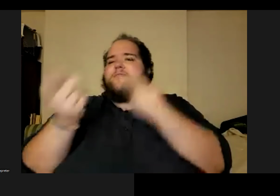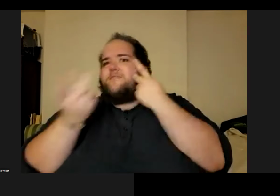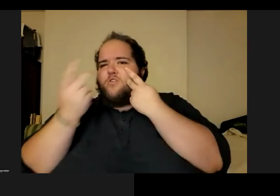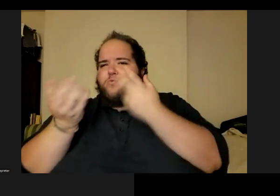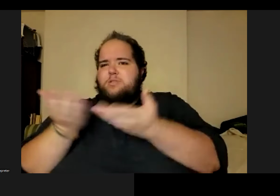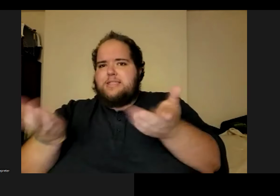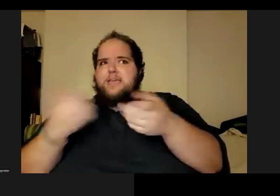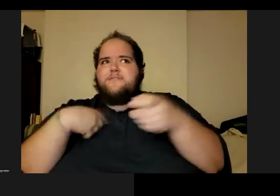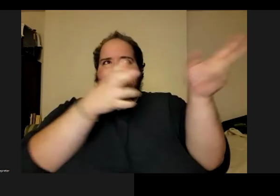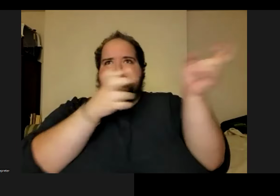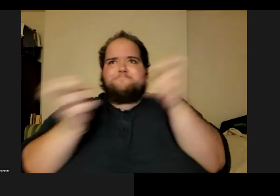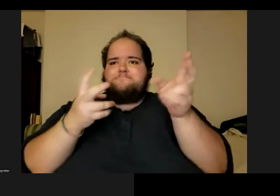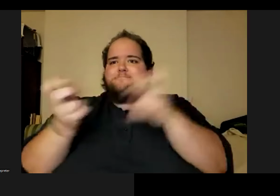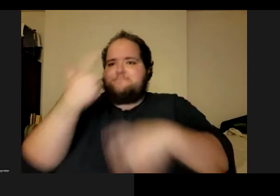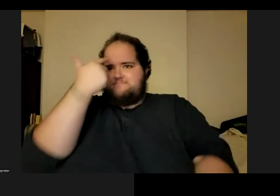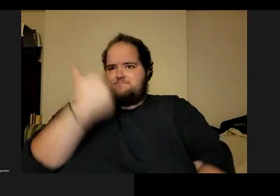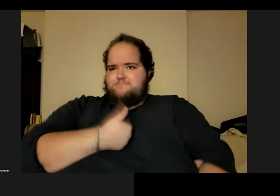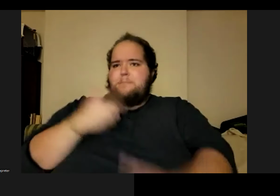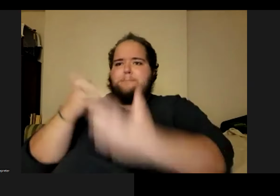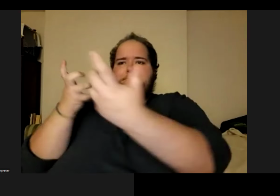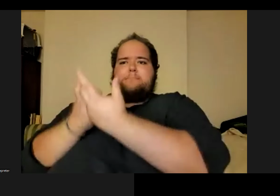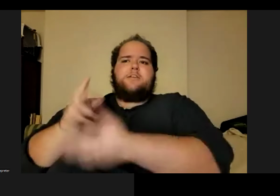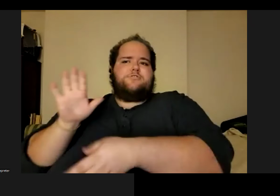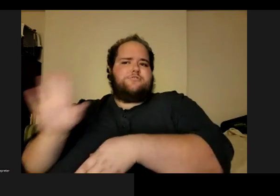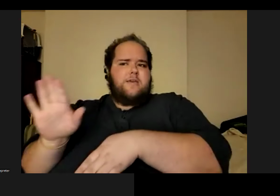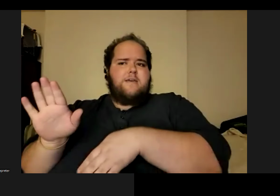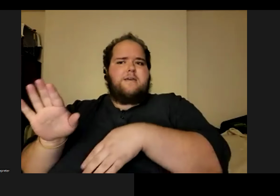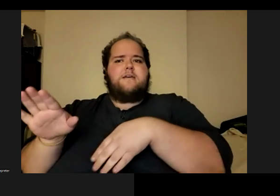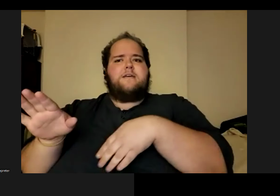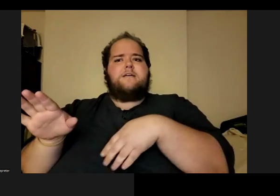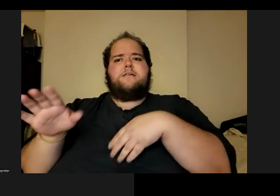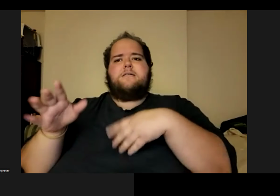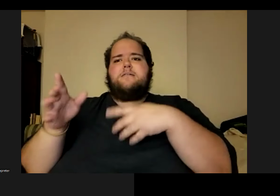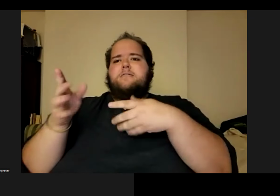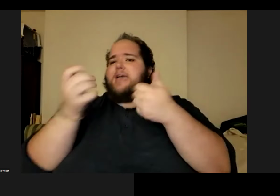is close to concept design. Or even like figure drawing stuff, I could…